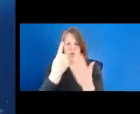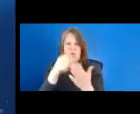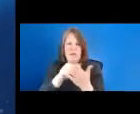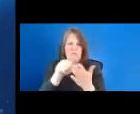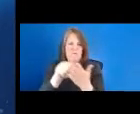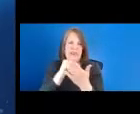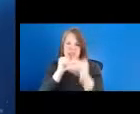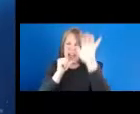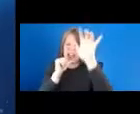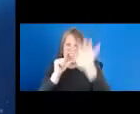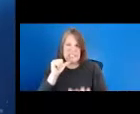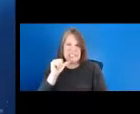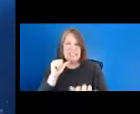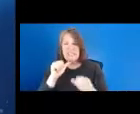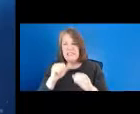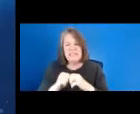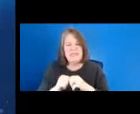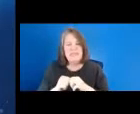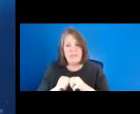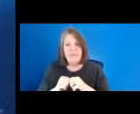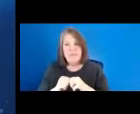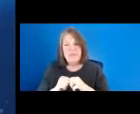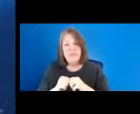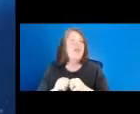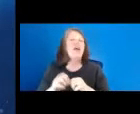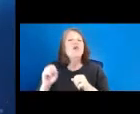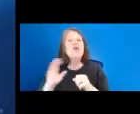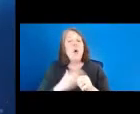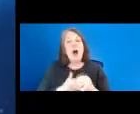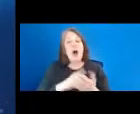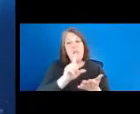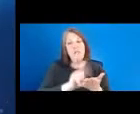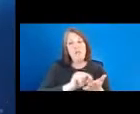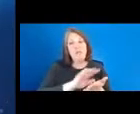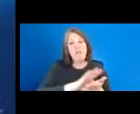the scrollbar here. So what our print to PDF button does